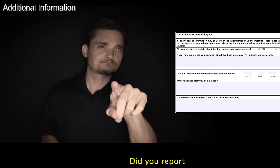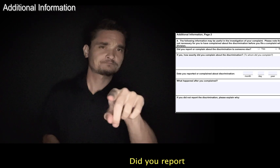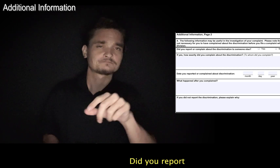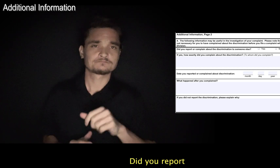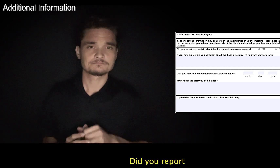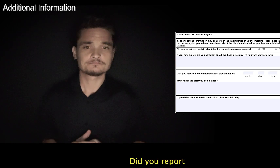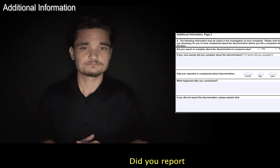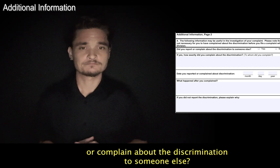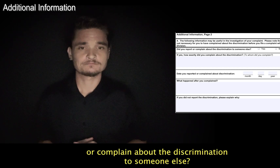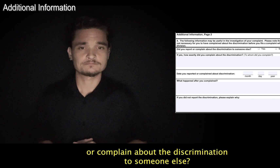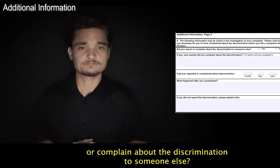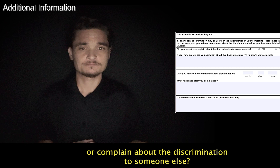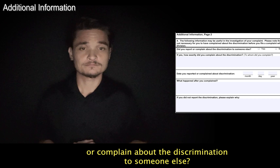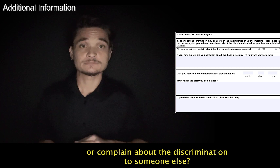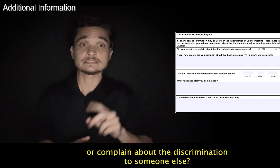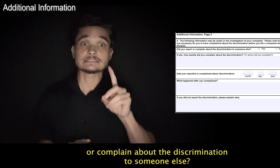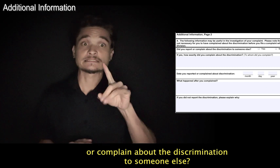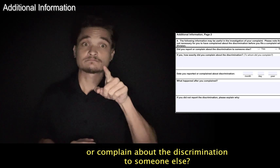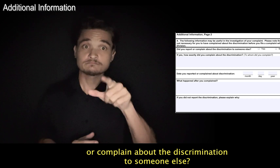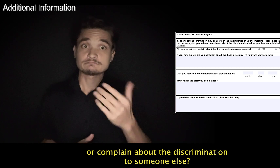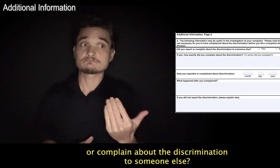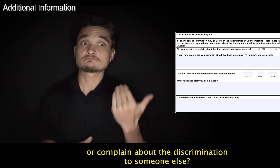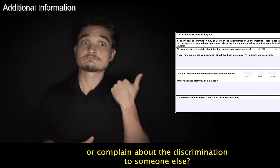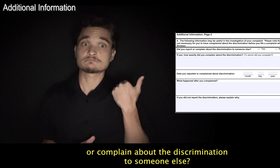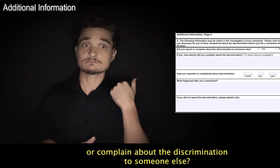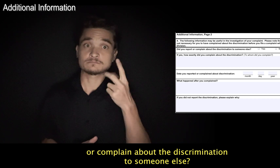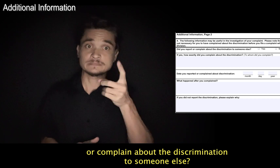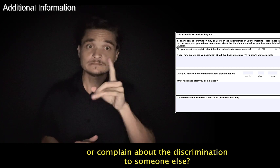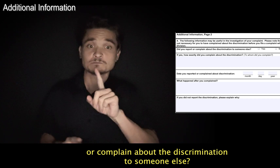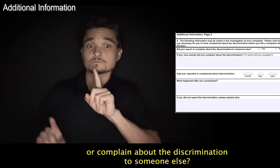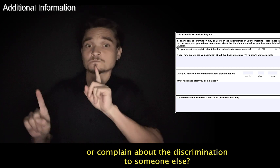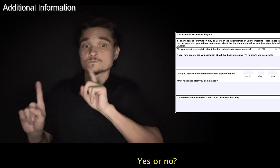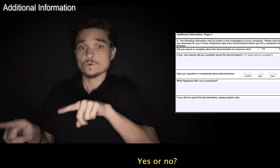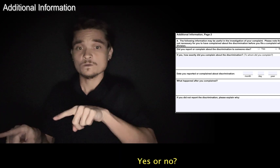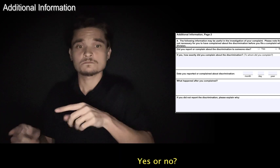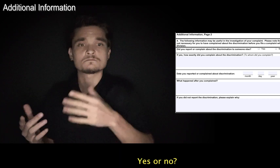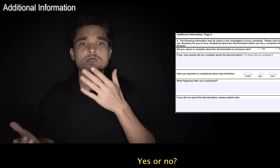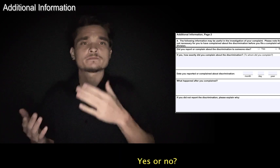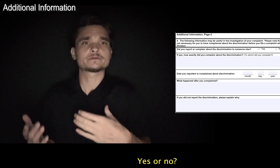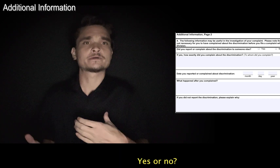Did you report or complain about the discrimination to someone else? Yes or no?